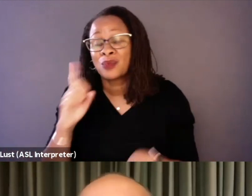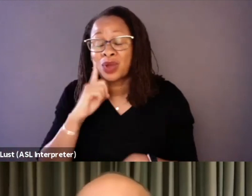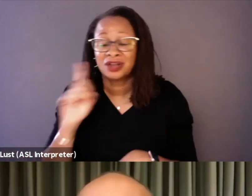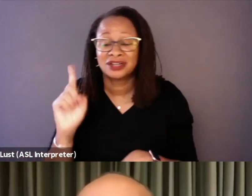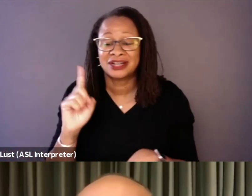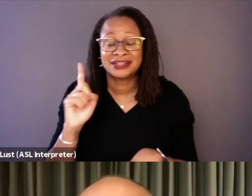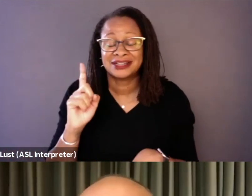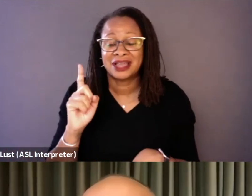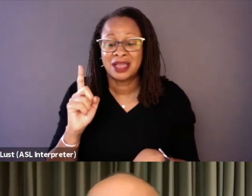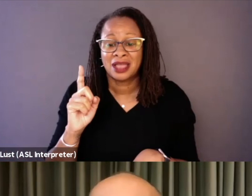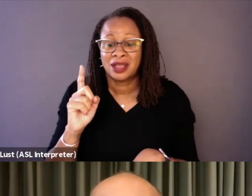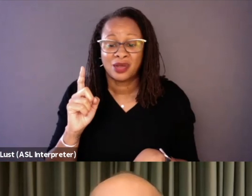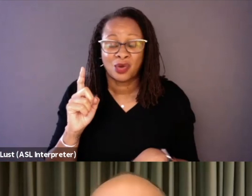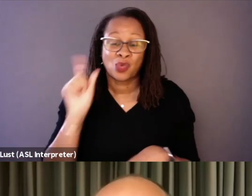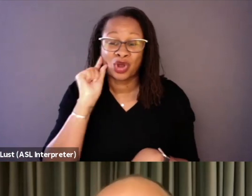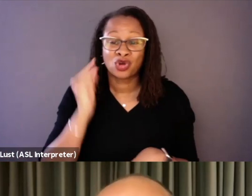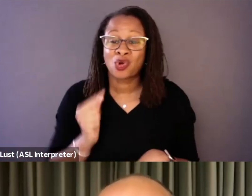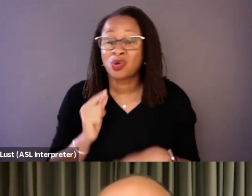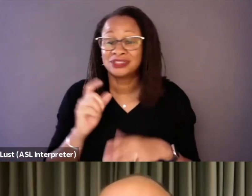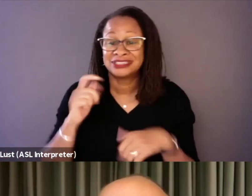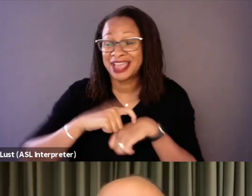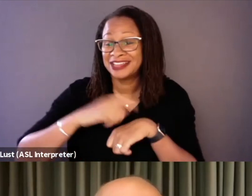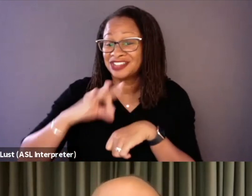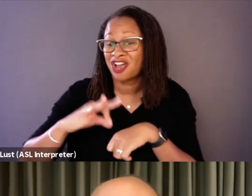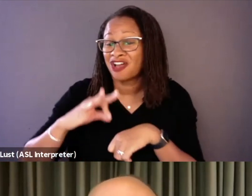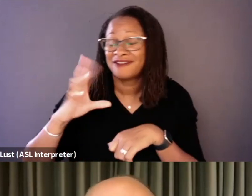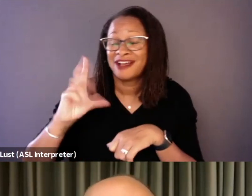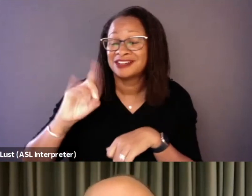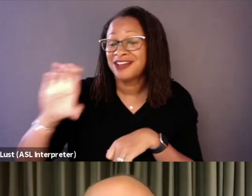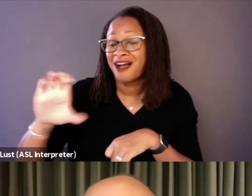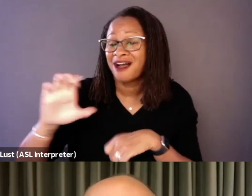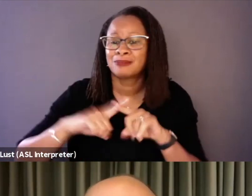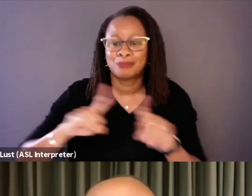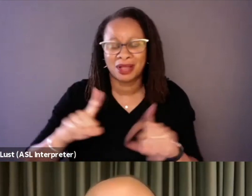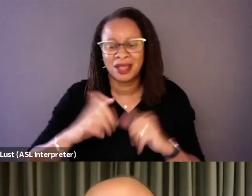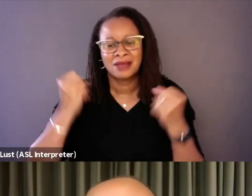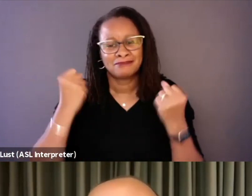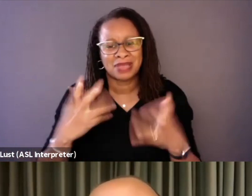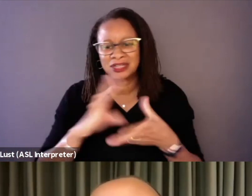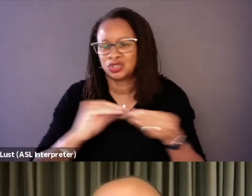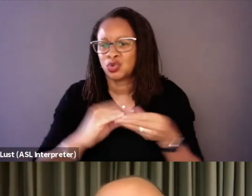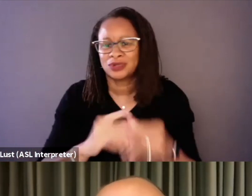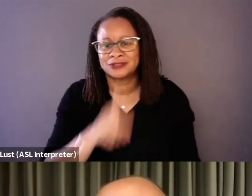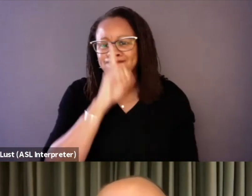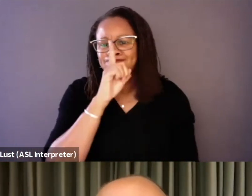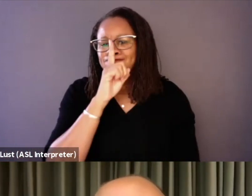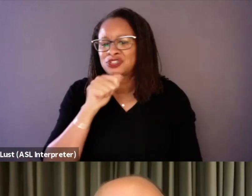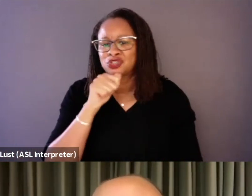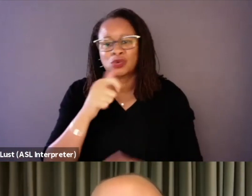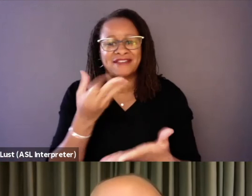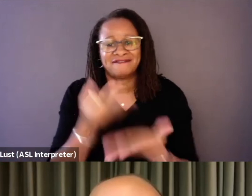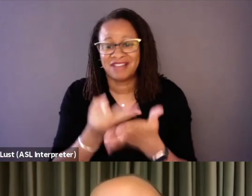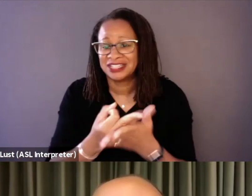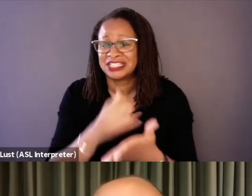we're in a golden age of documentaries, yes, but there are a lot of stories that don't get told and don't get financed and don't get made.